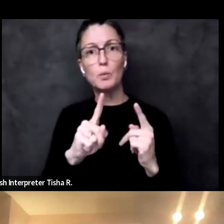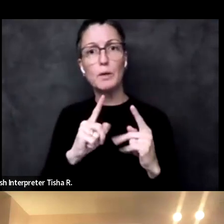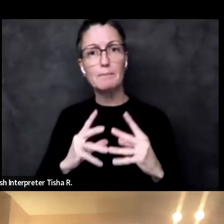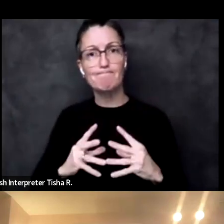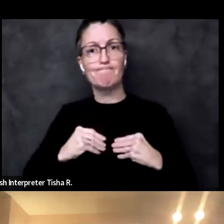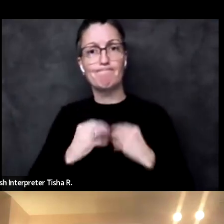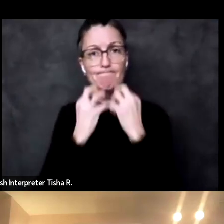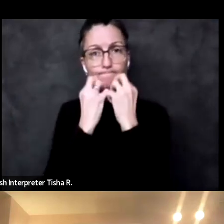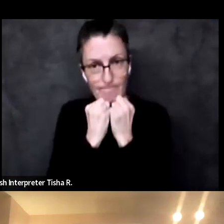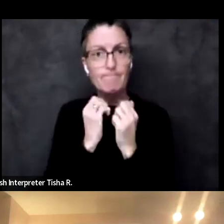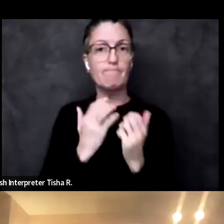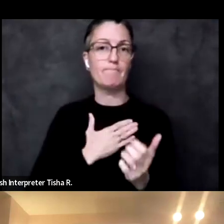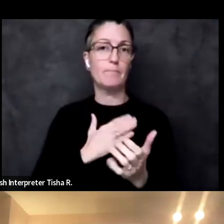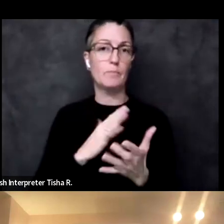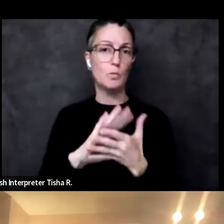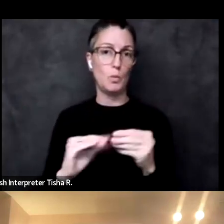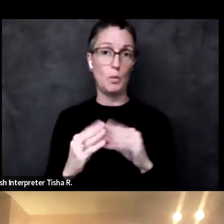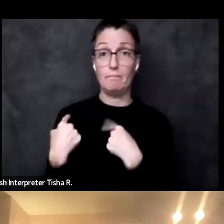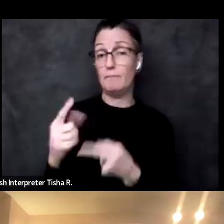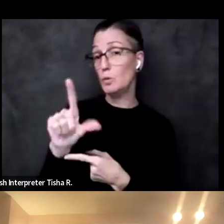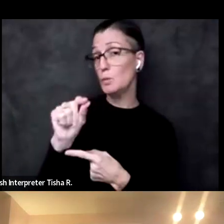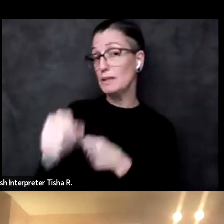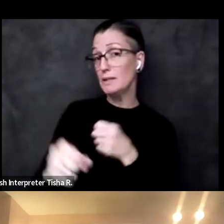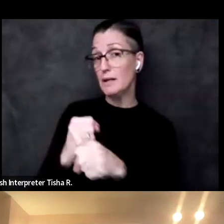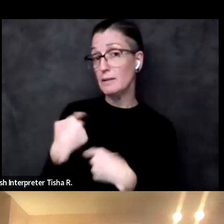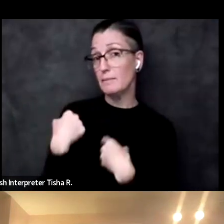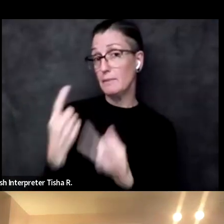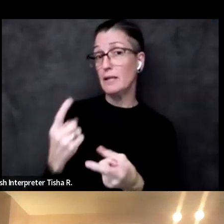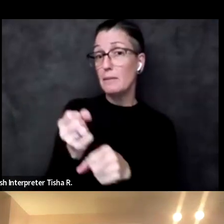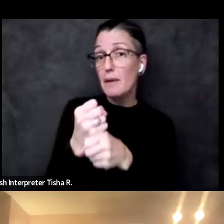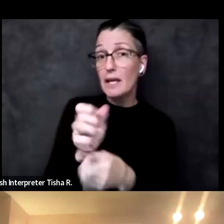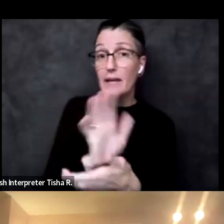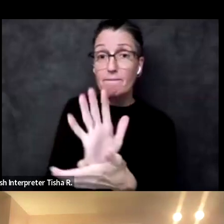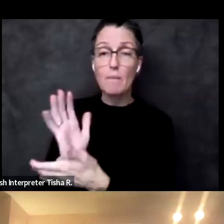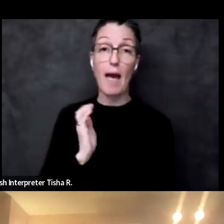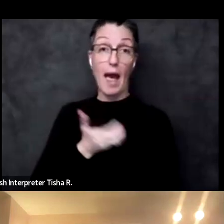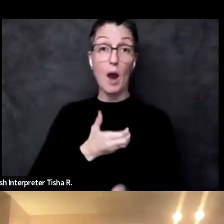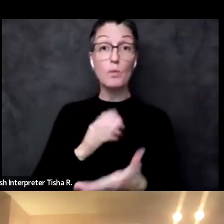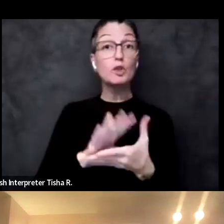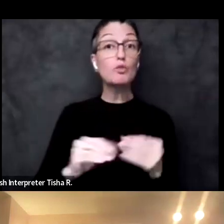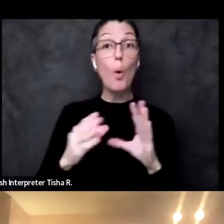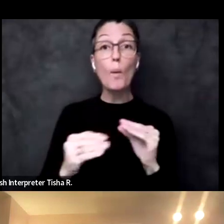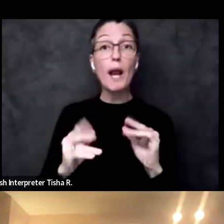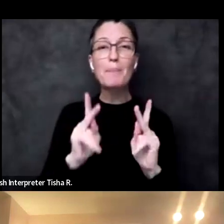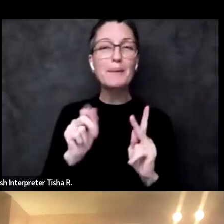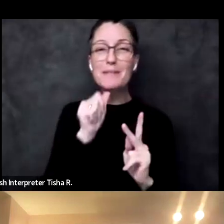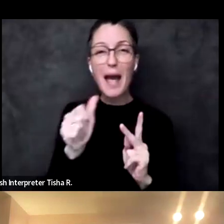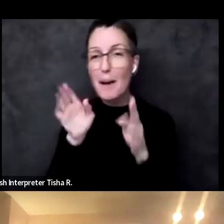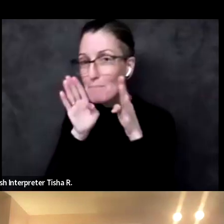from what I've seen in the 20 years of filmmaking, I think our stories just aren't heard then that's why we do what we do is.